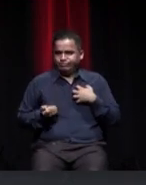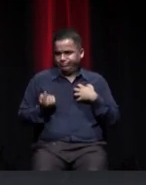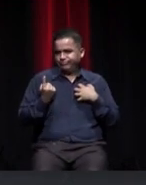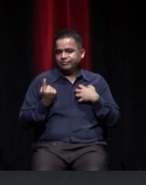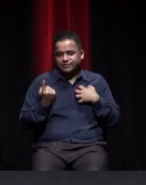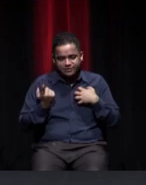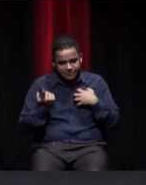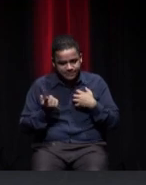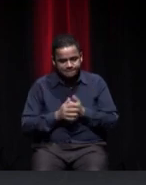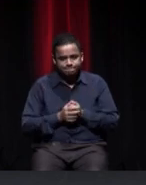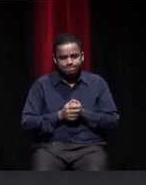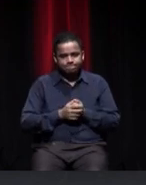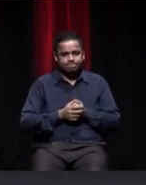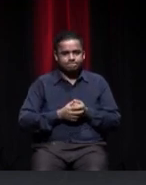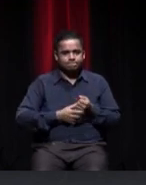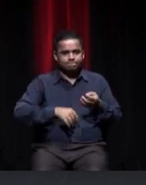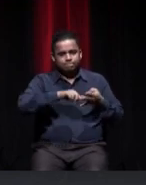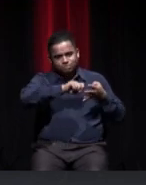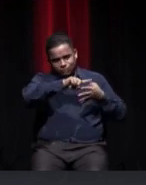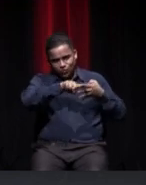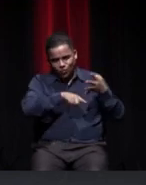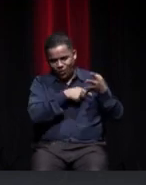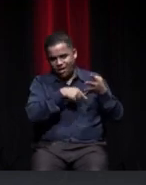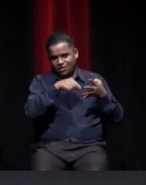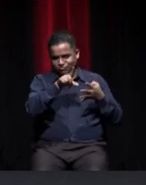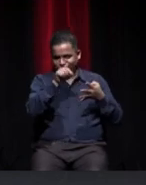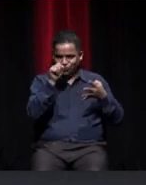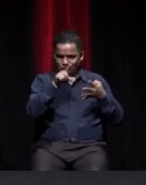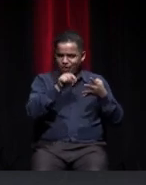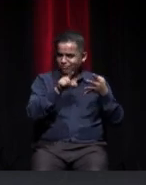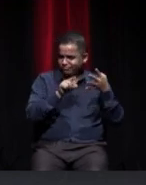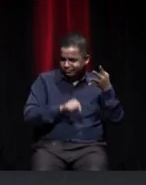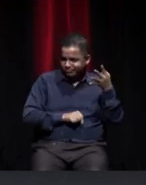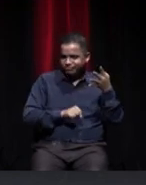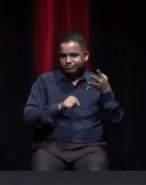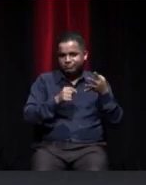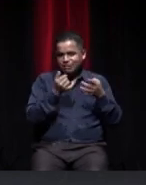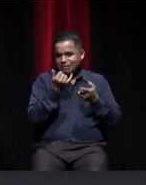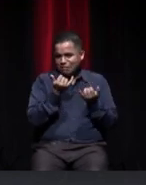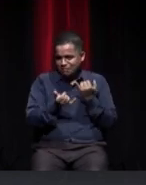I've chosen four ideas from Touraine that still seem me to serve,